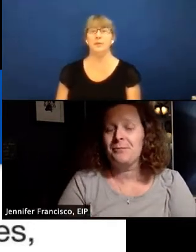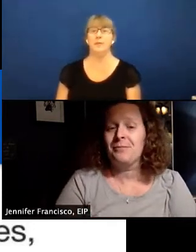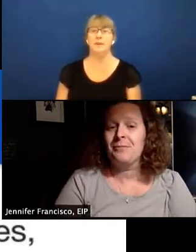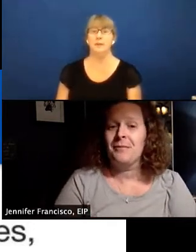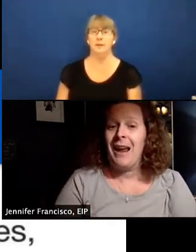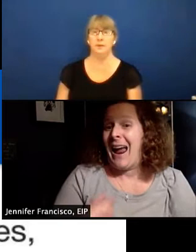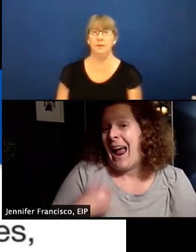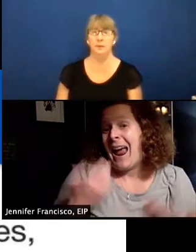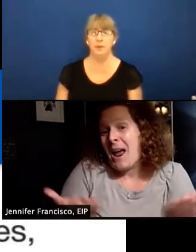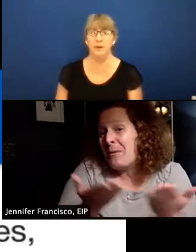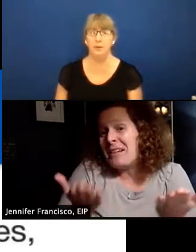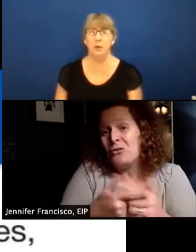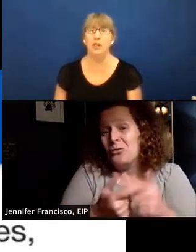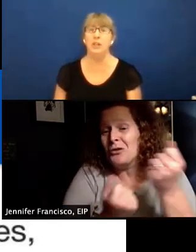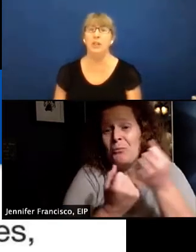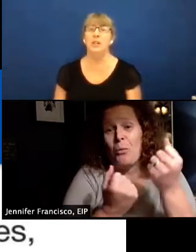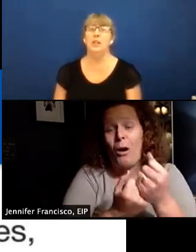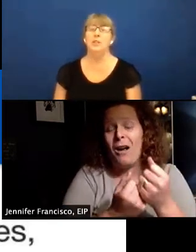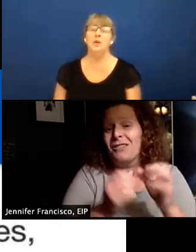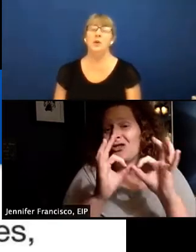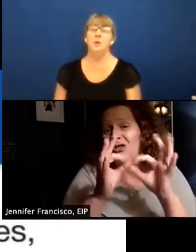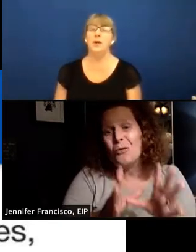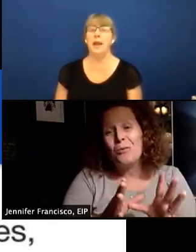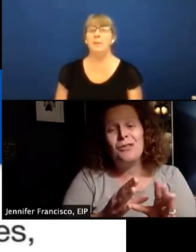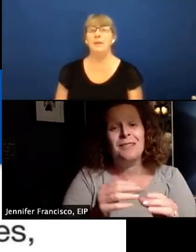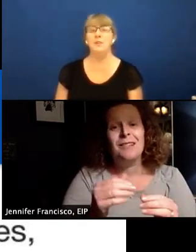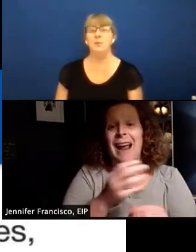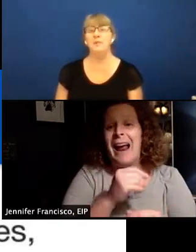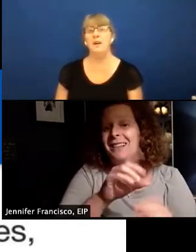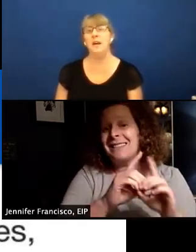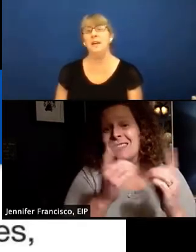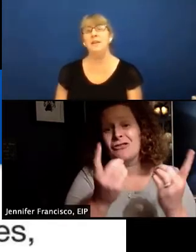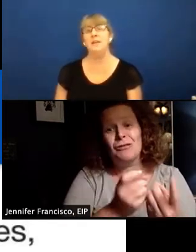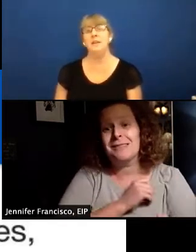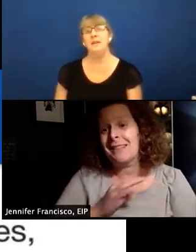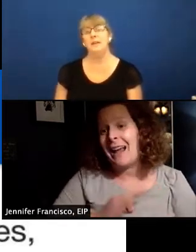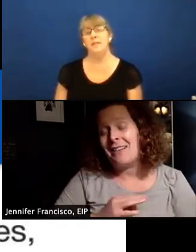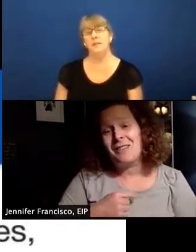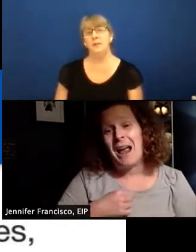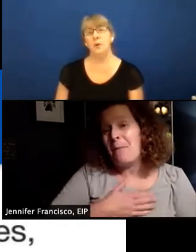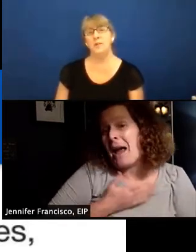in their, in their work. So we're happy to provide the support that